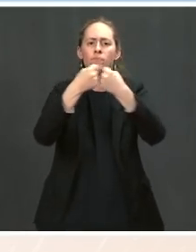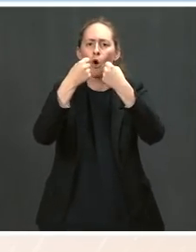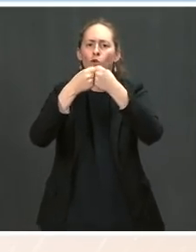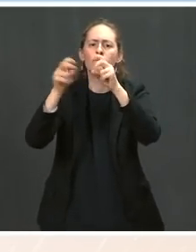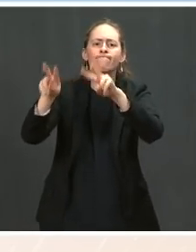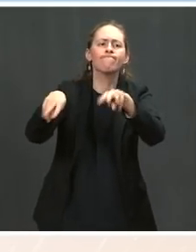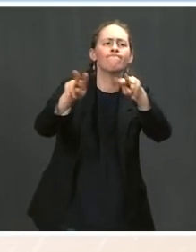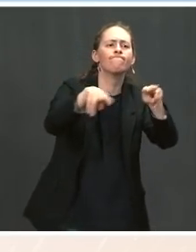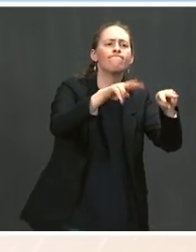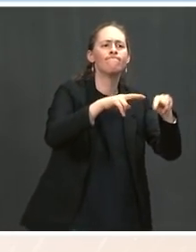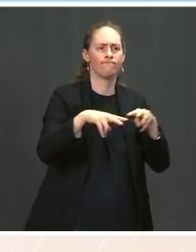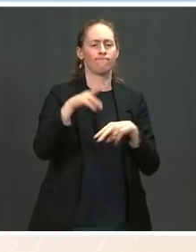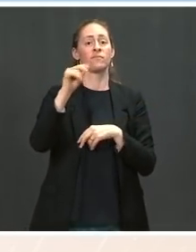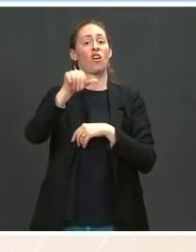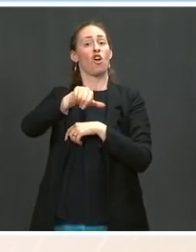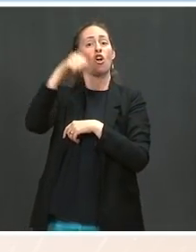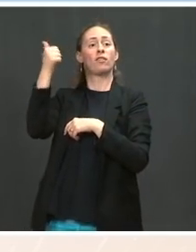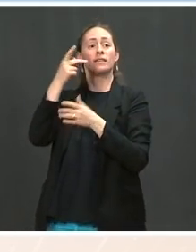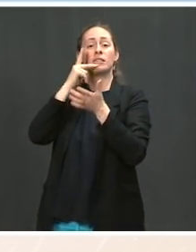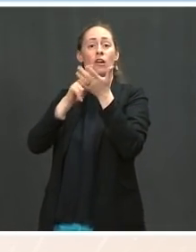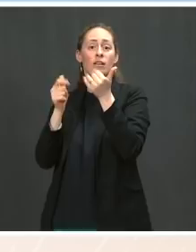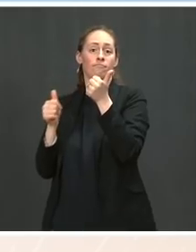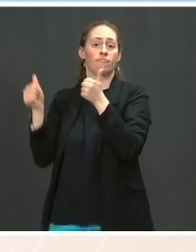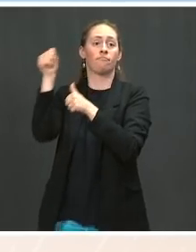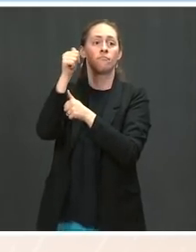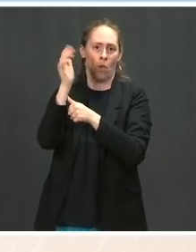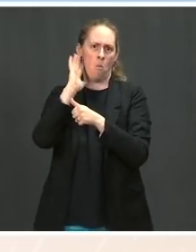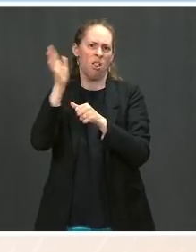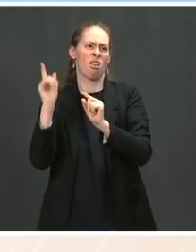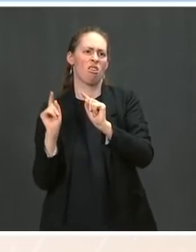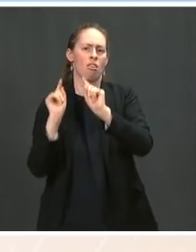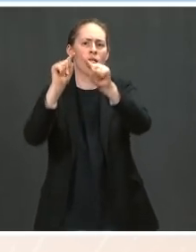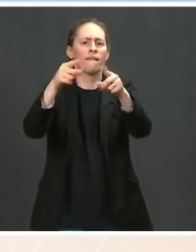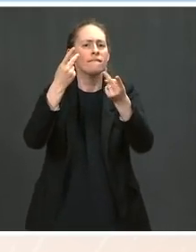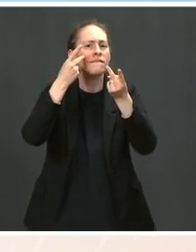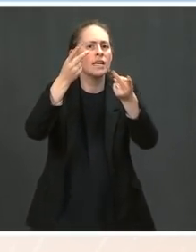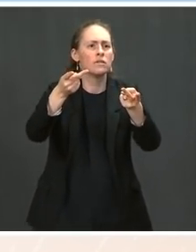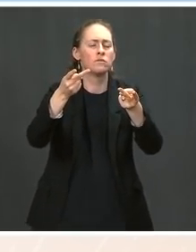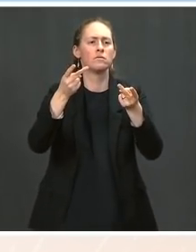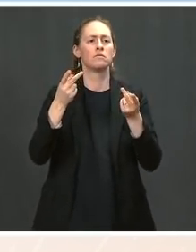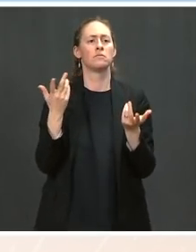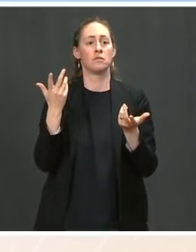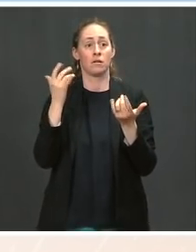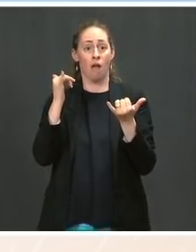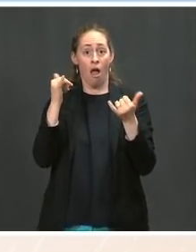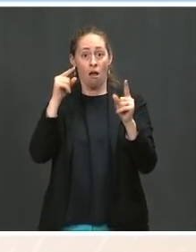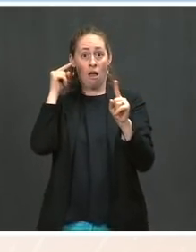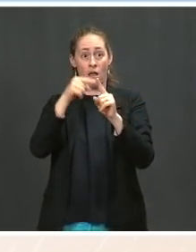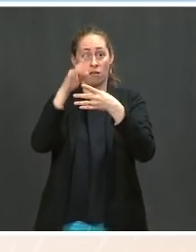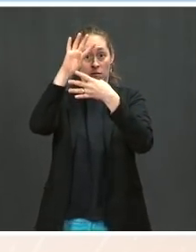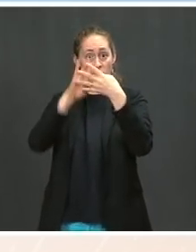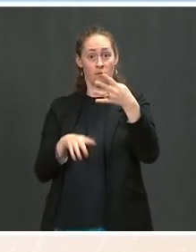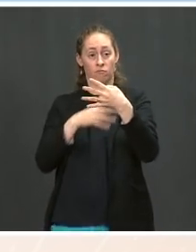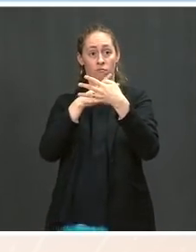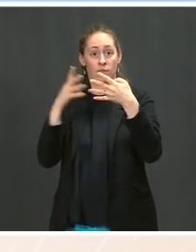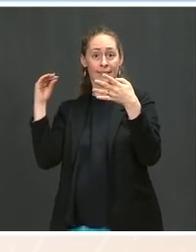and, we expect, will in the future. I don't have any visits to preview for you of the President's. But his focus is on solutions,